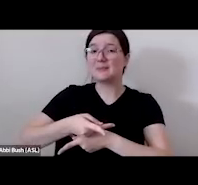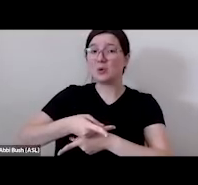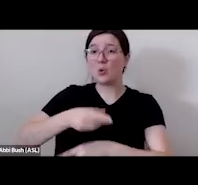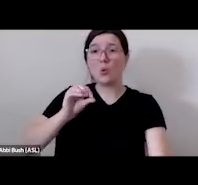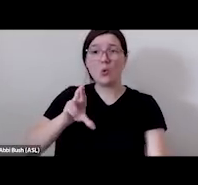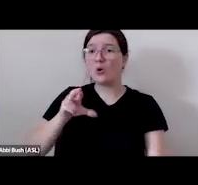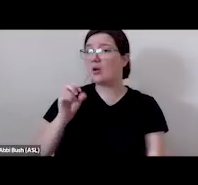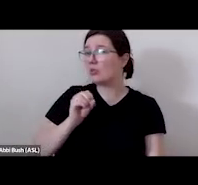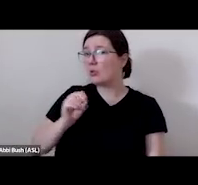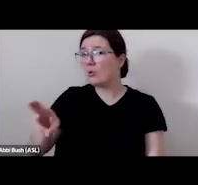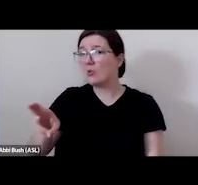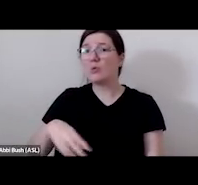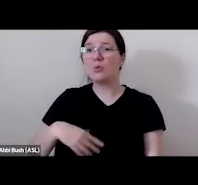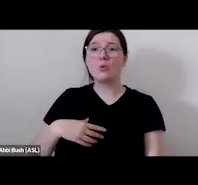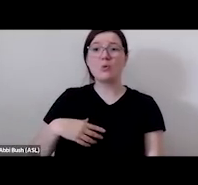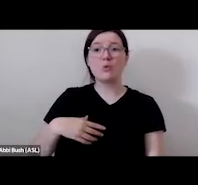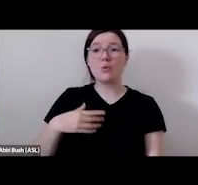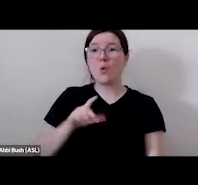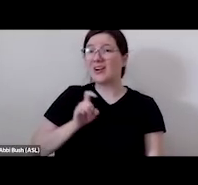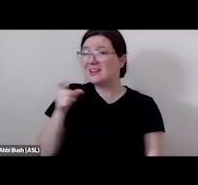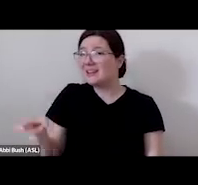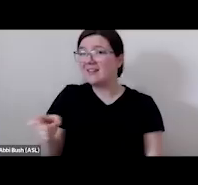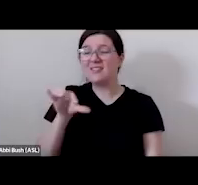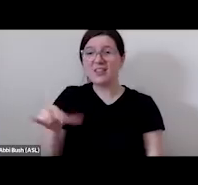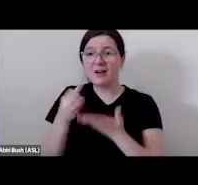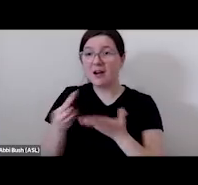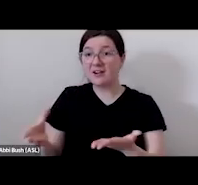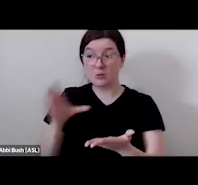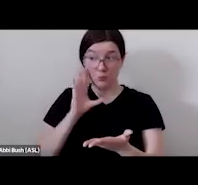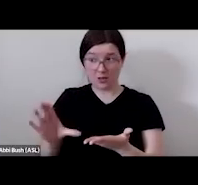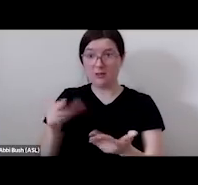Will this move you closer to your goal or further away?